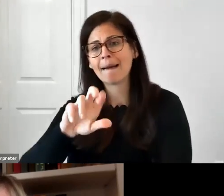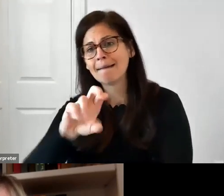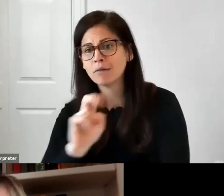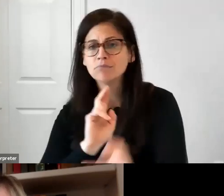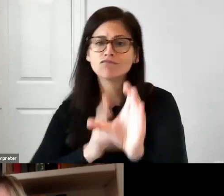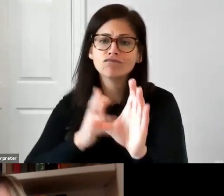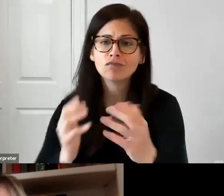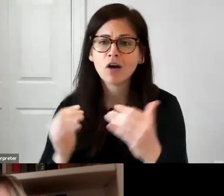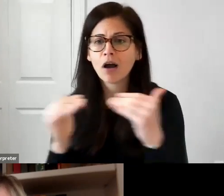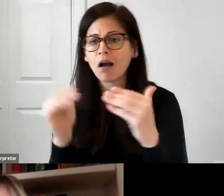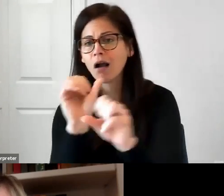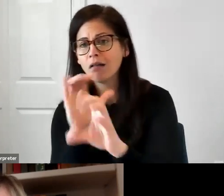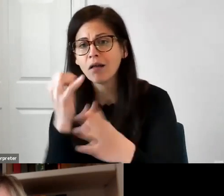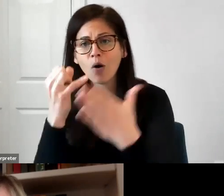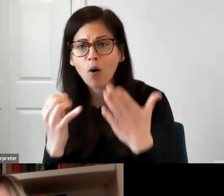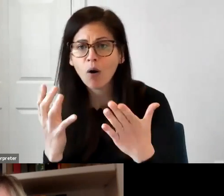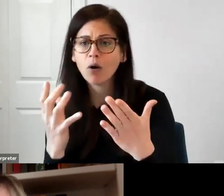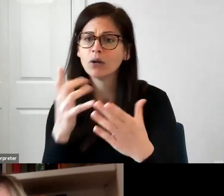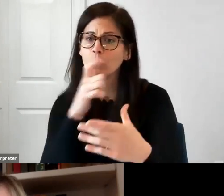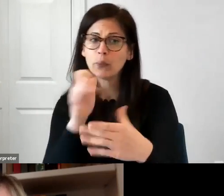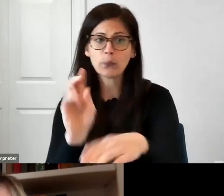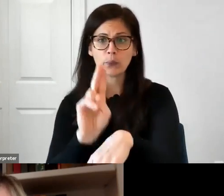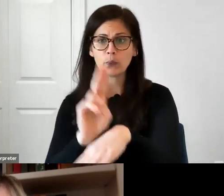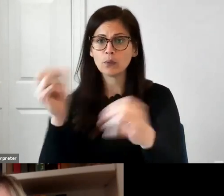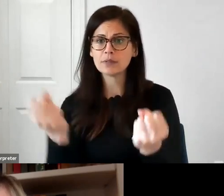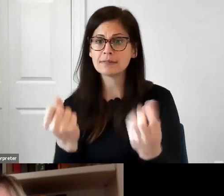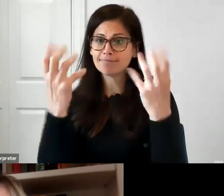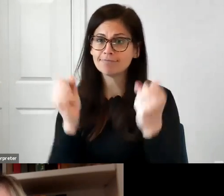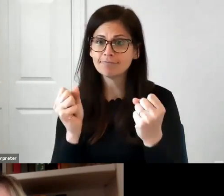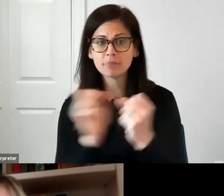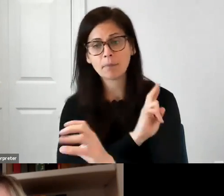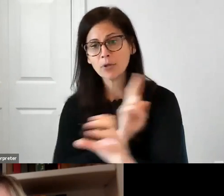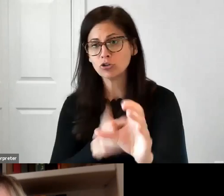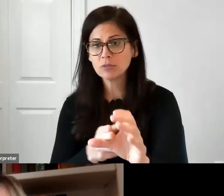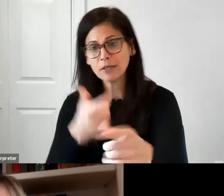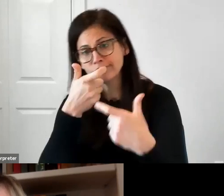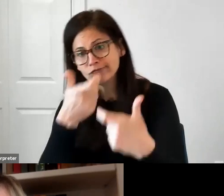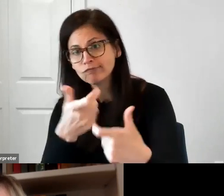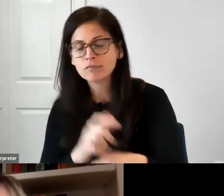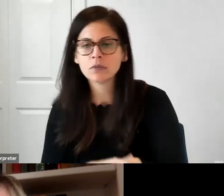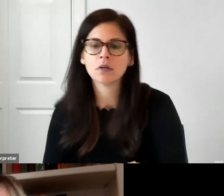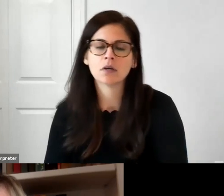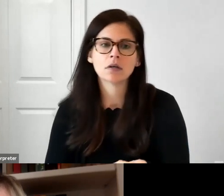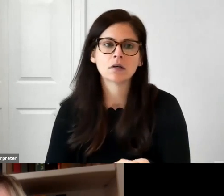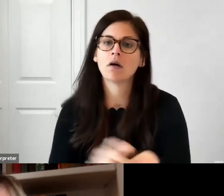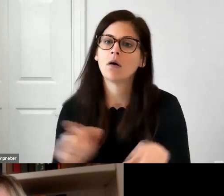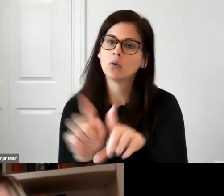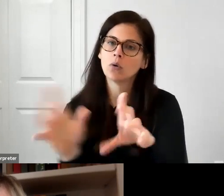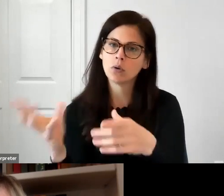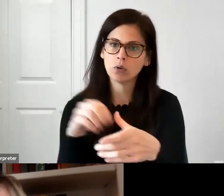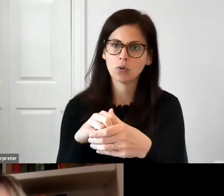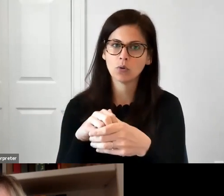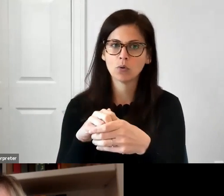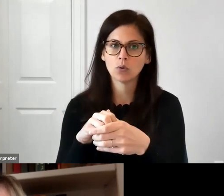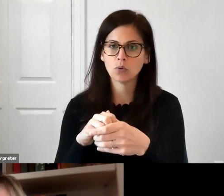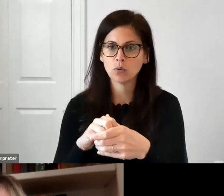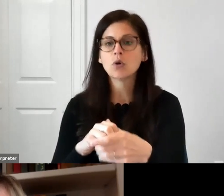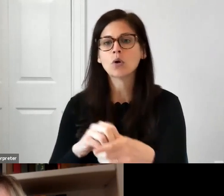and our artists who use ASL are participating. We also have included realtime captions.